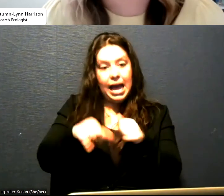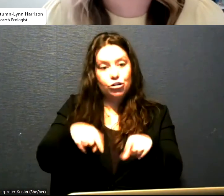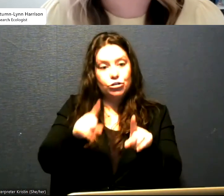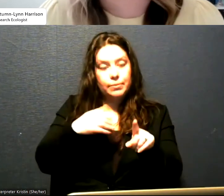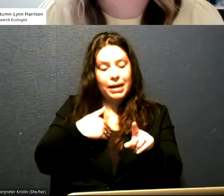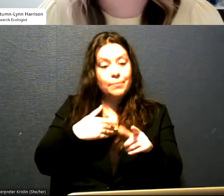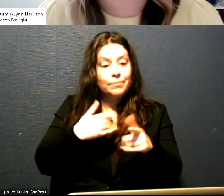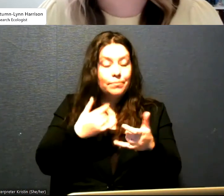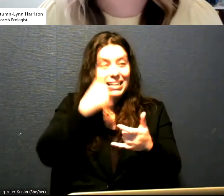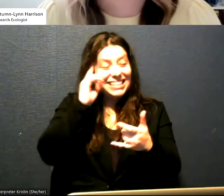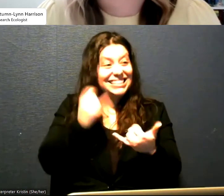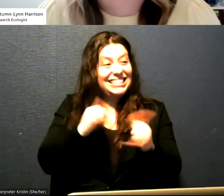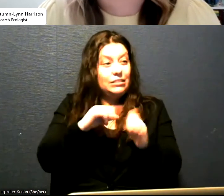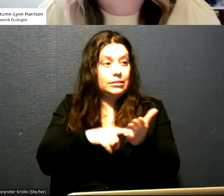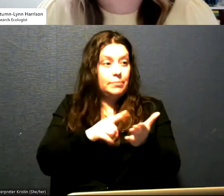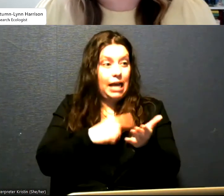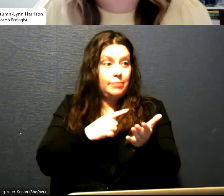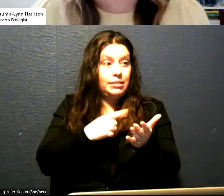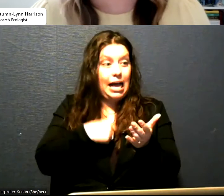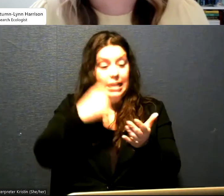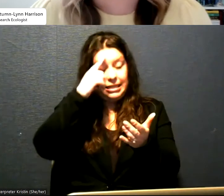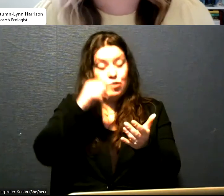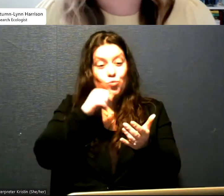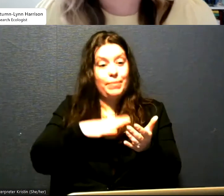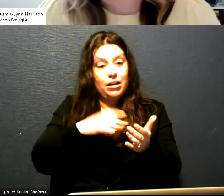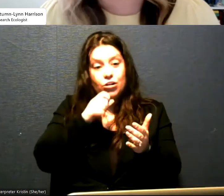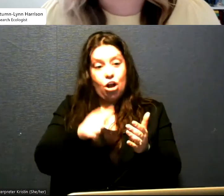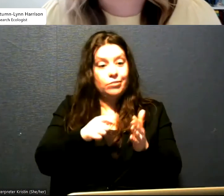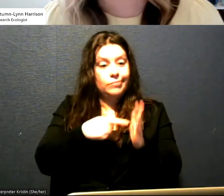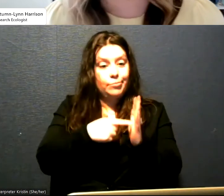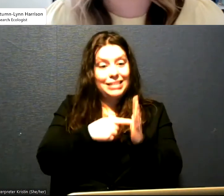in some parts of the field and I’ll get asked to serve on a panel and I might be the only woman.